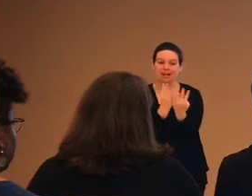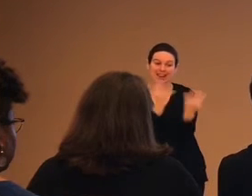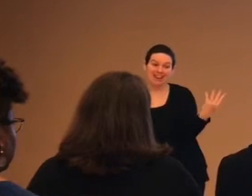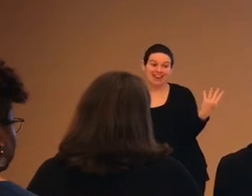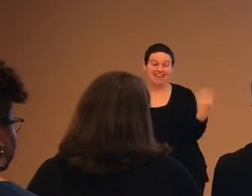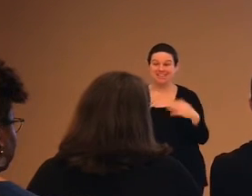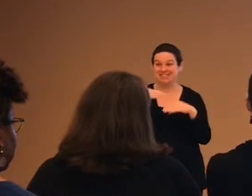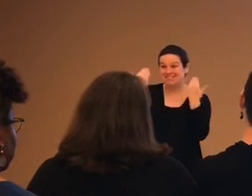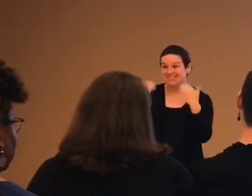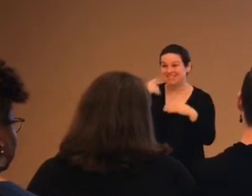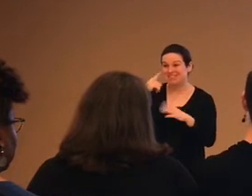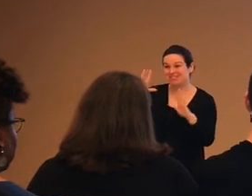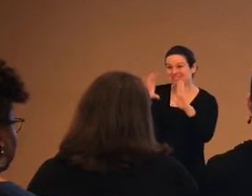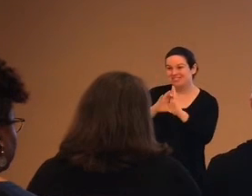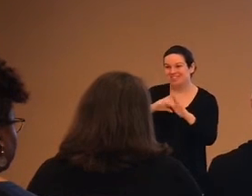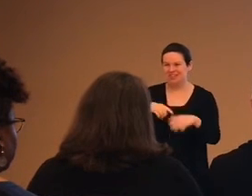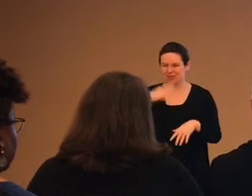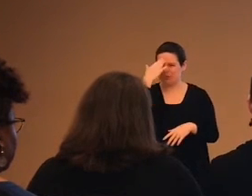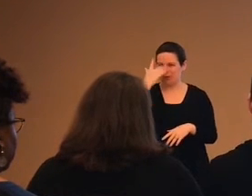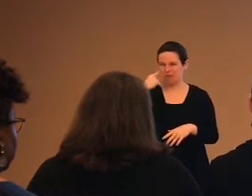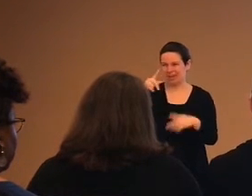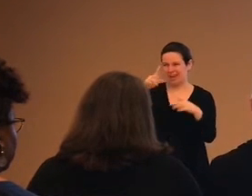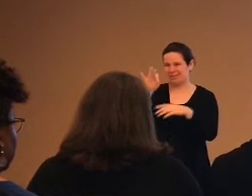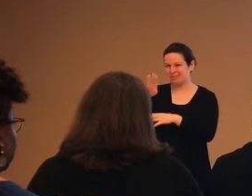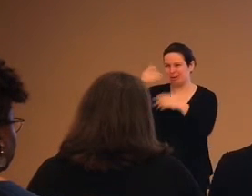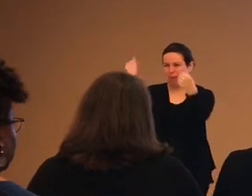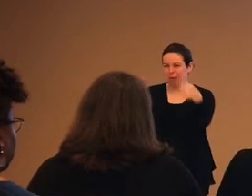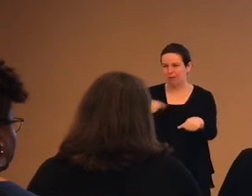photo album and the Facebook post that says the name of national park